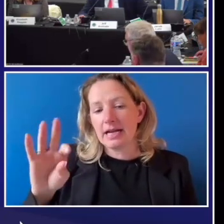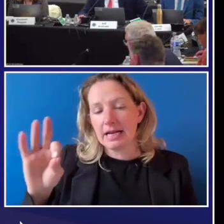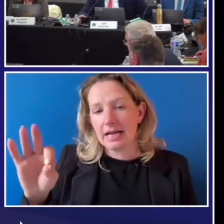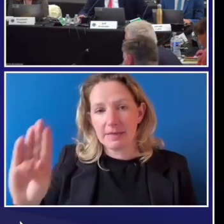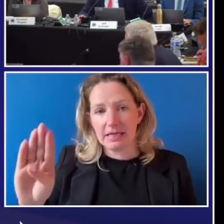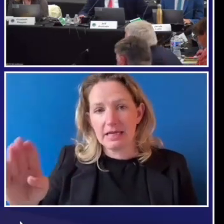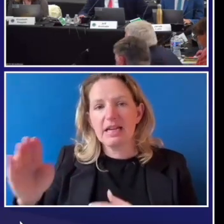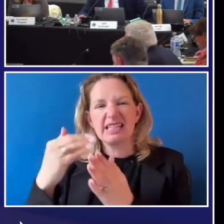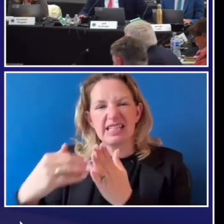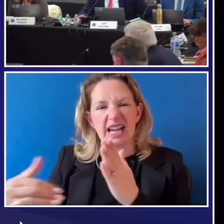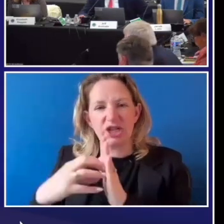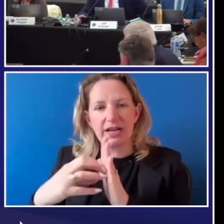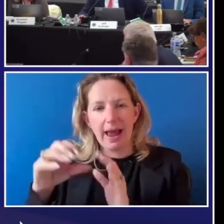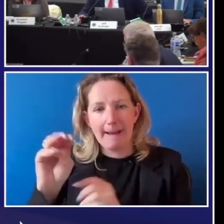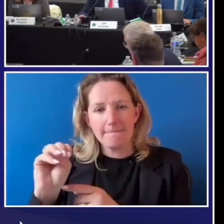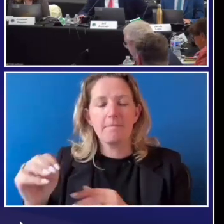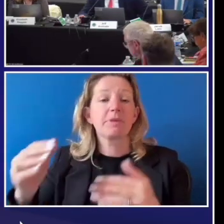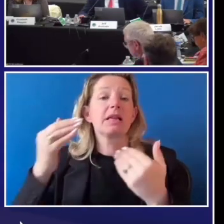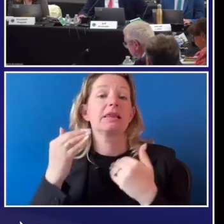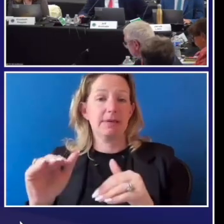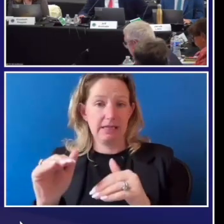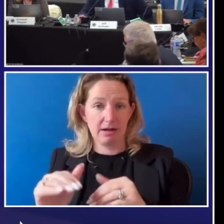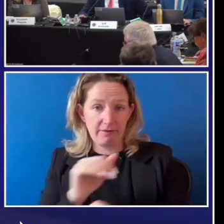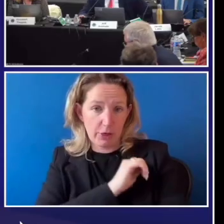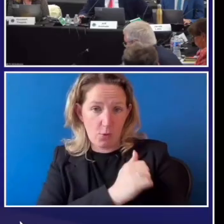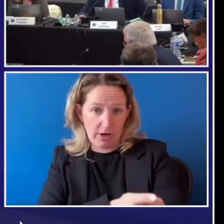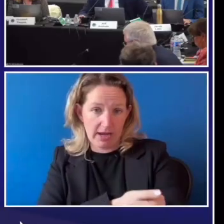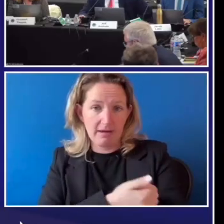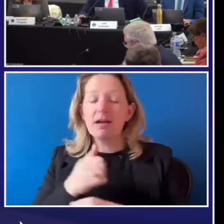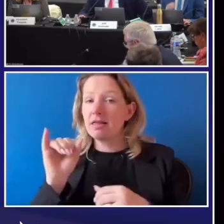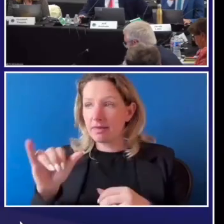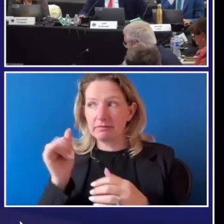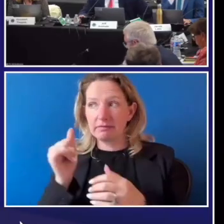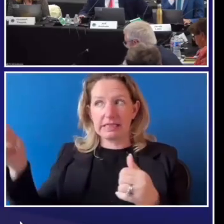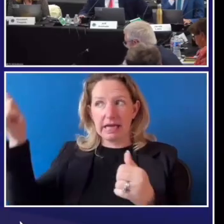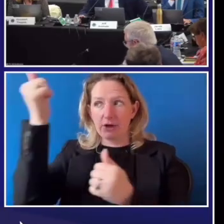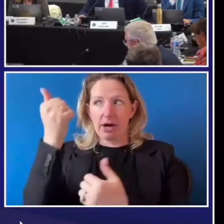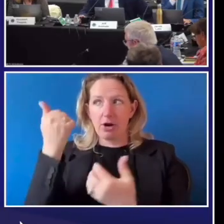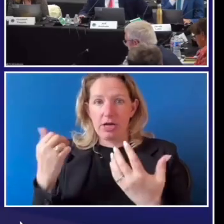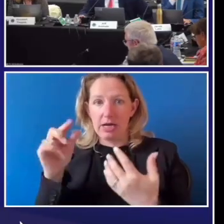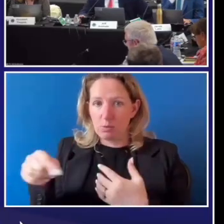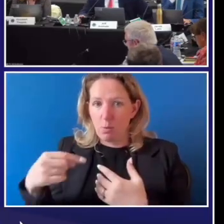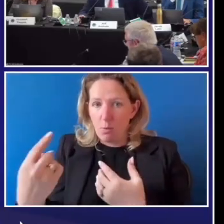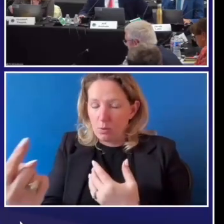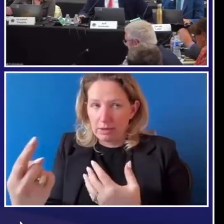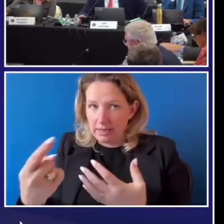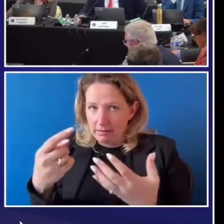the secretary is limited to only recognizing agencies that have some sort of federal link. Thank you, Beth.